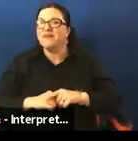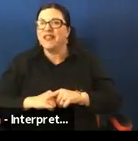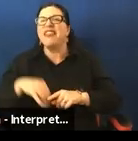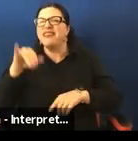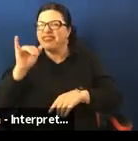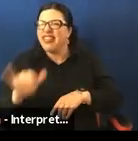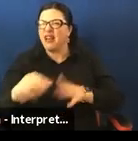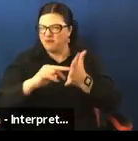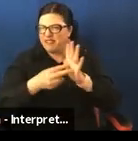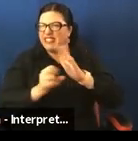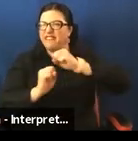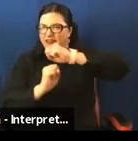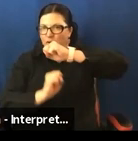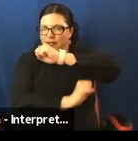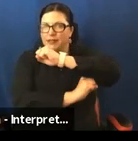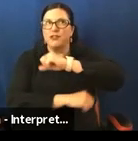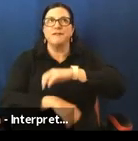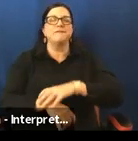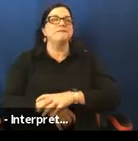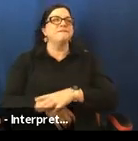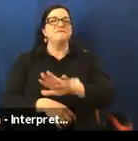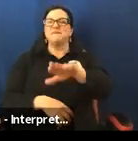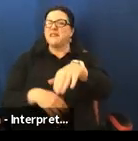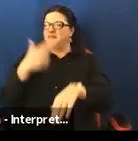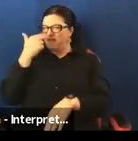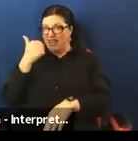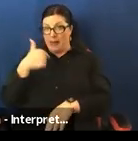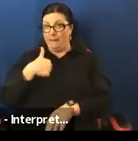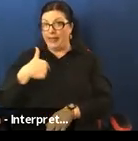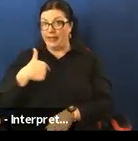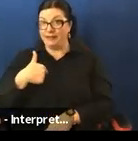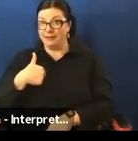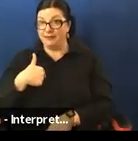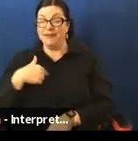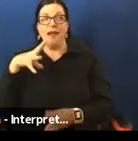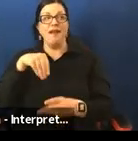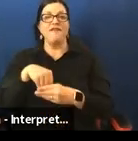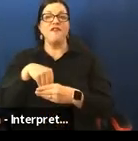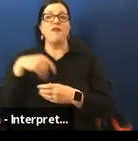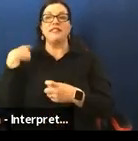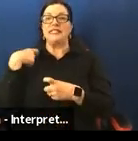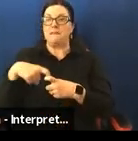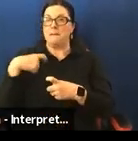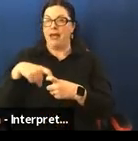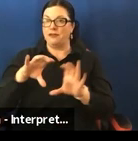Jason Williams: Like I've taken Spanish like five times and it just doesn't stick. Because I grew up with only one language in my family.